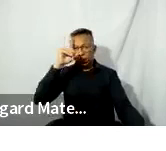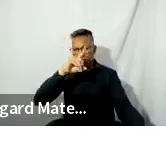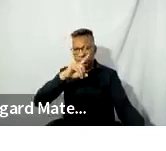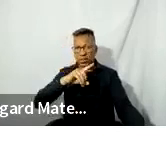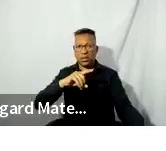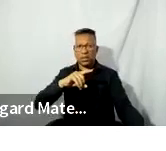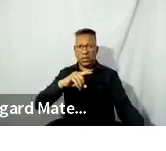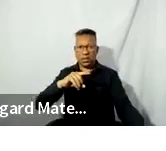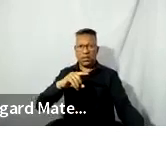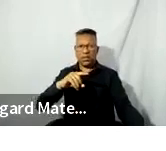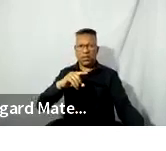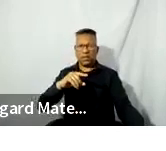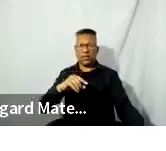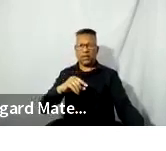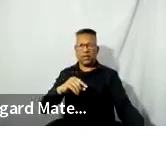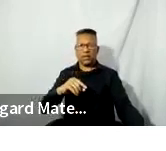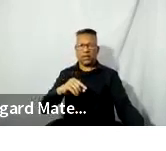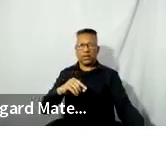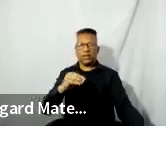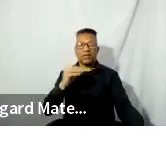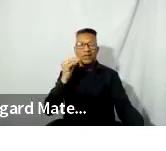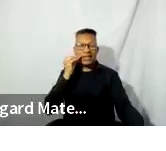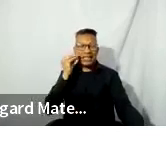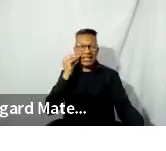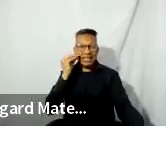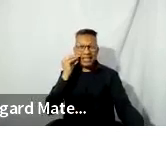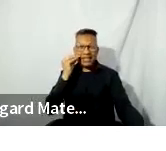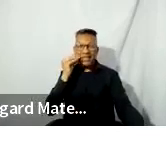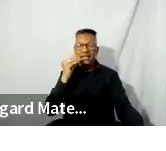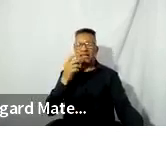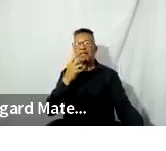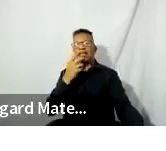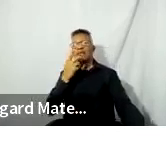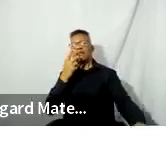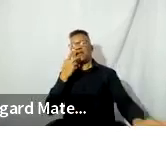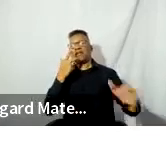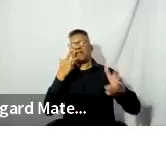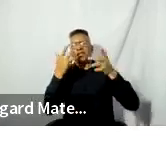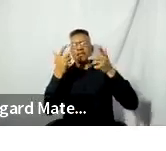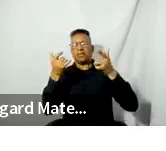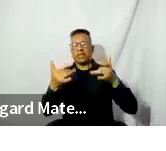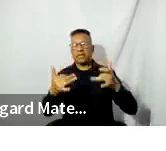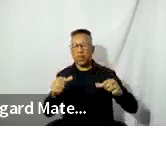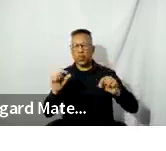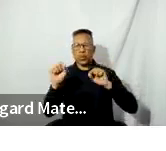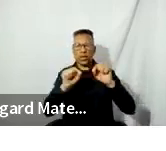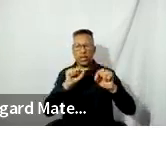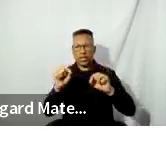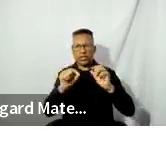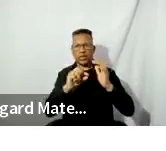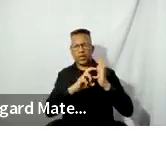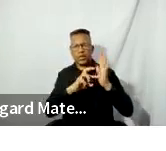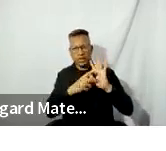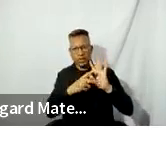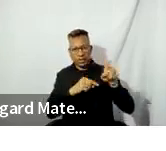y complex and and complicated, complex, and and complicated so i've tried to put down what I think of the put down what I think of the key moments of this